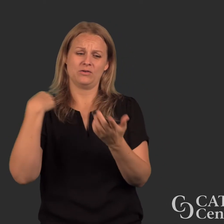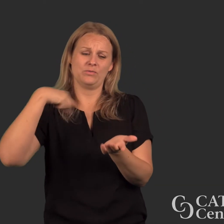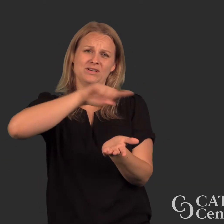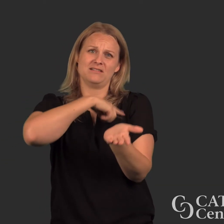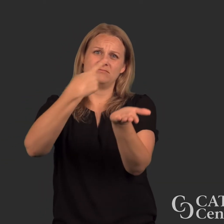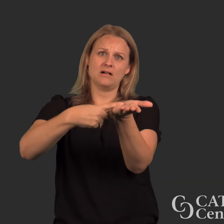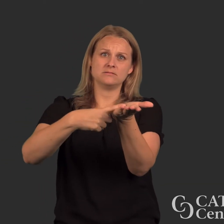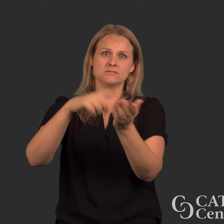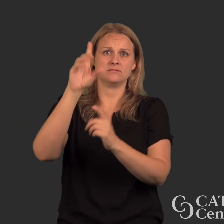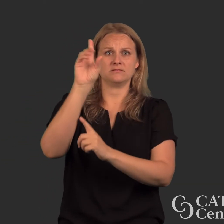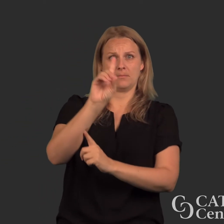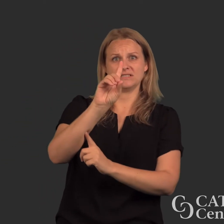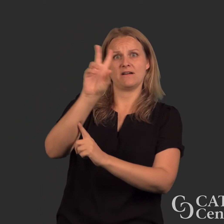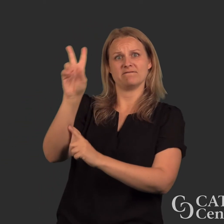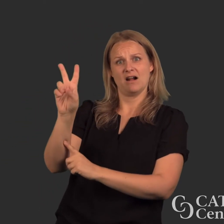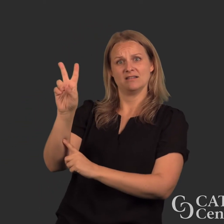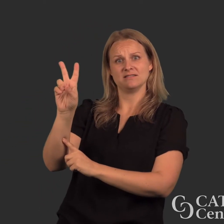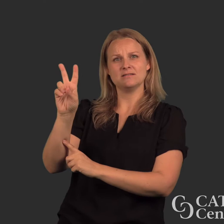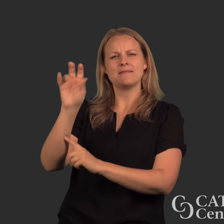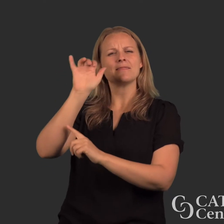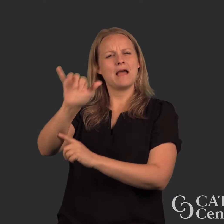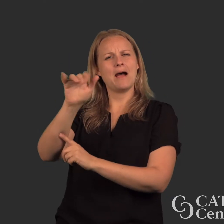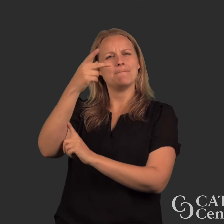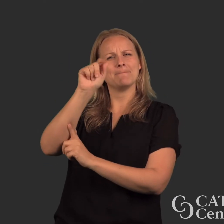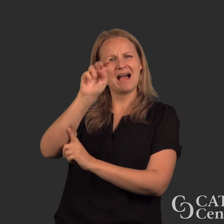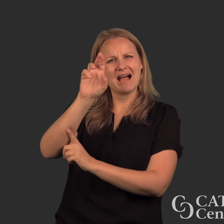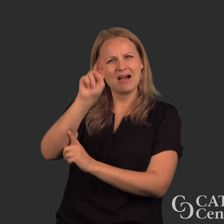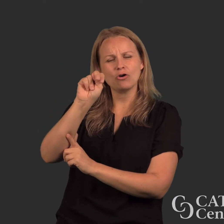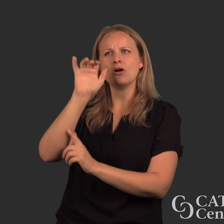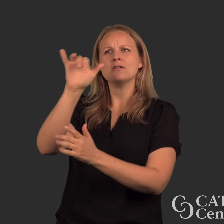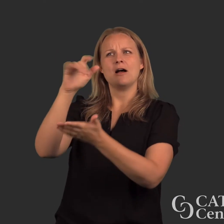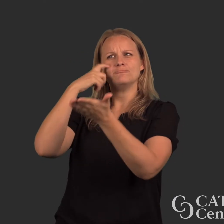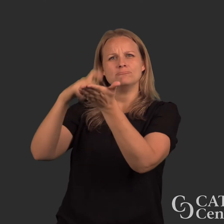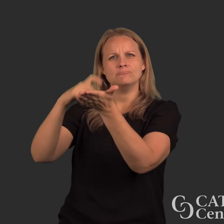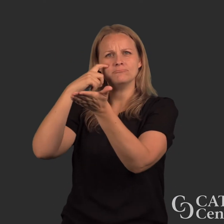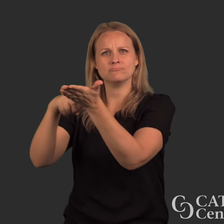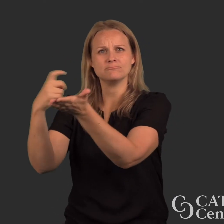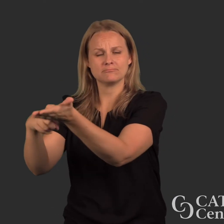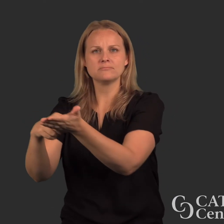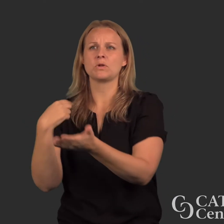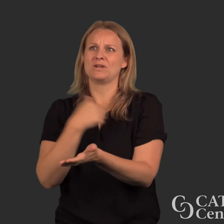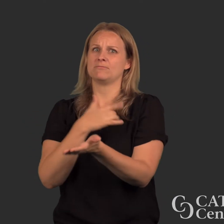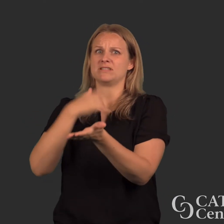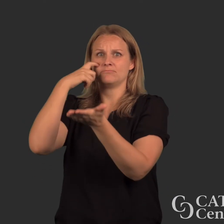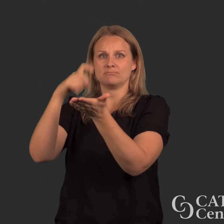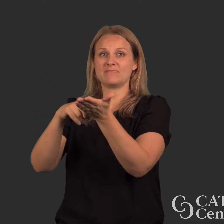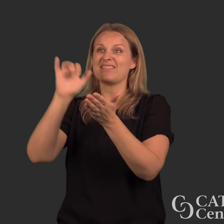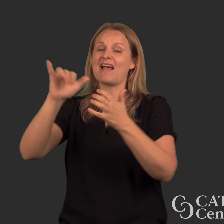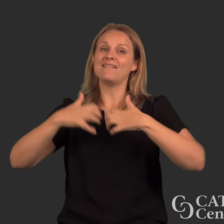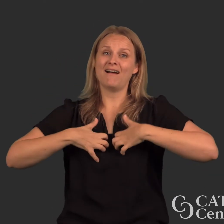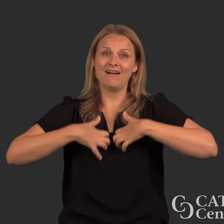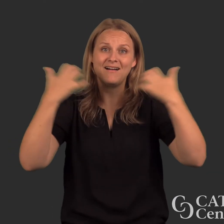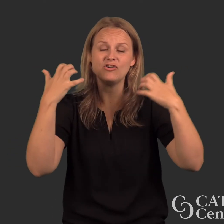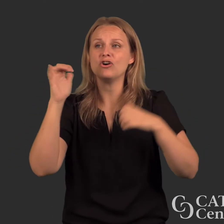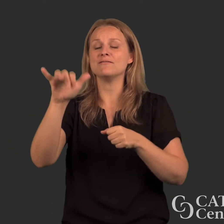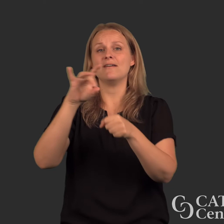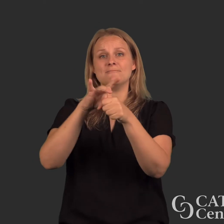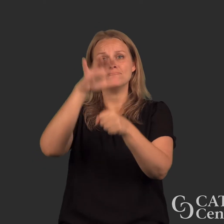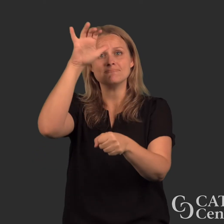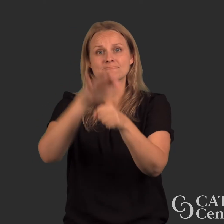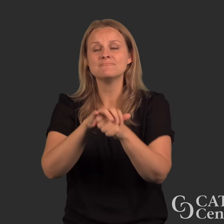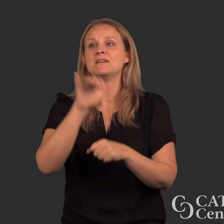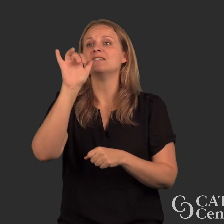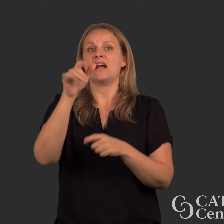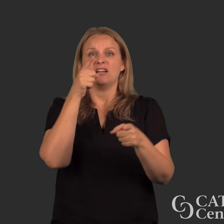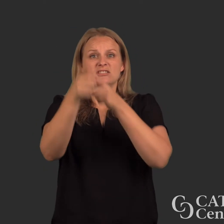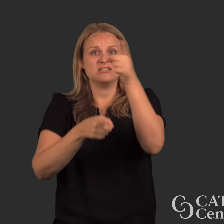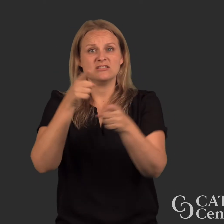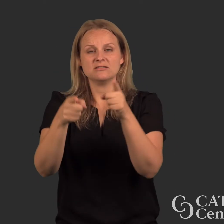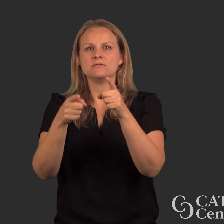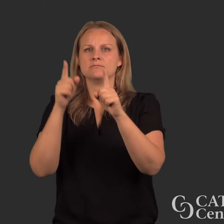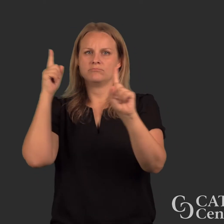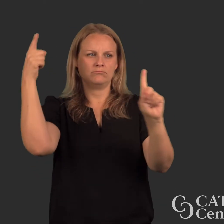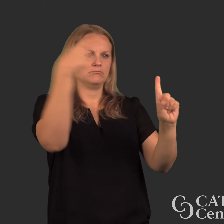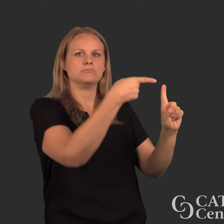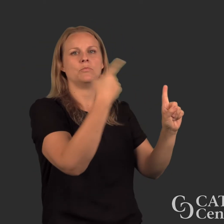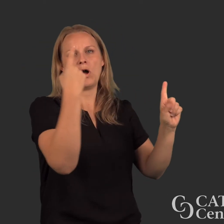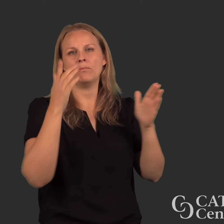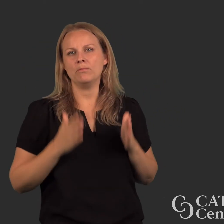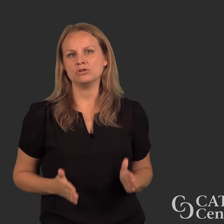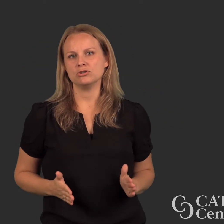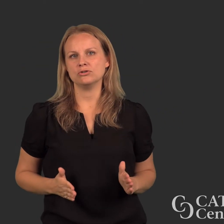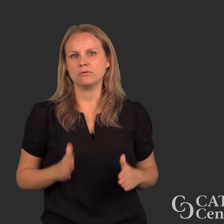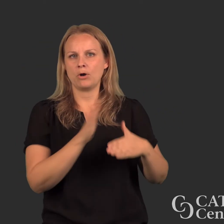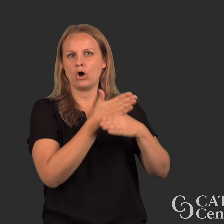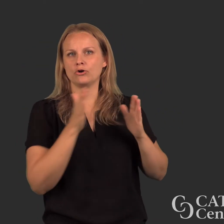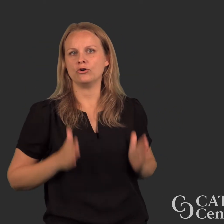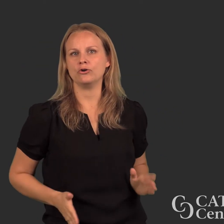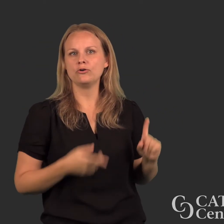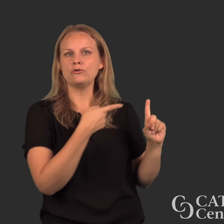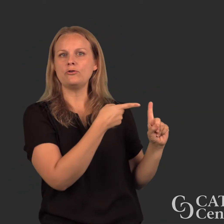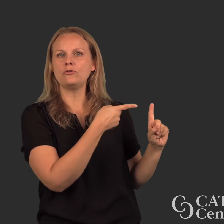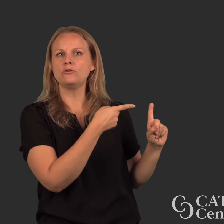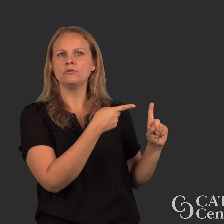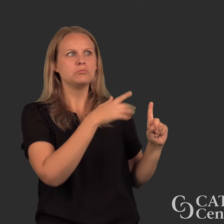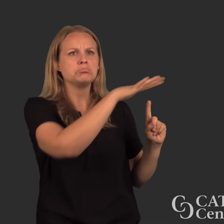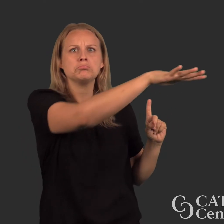In contrast, the anger and violence in DV/SV is targeted towards one person, their partner.